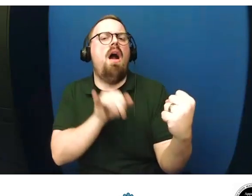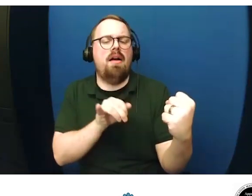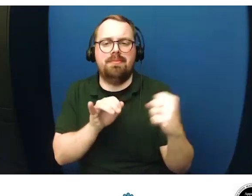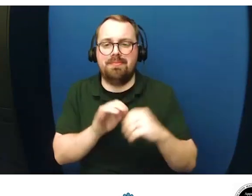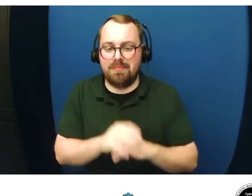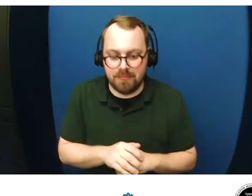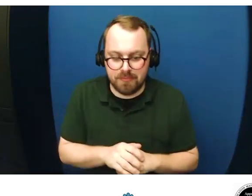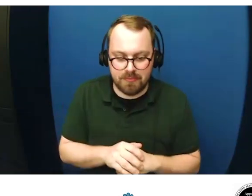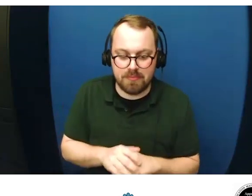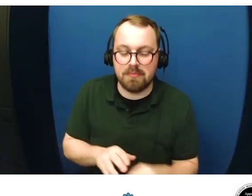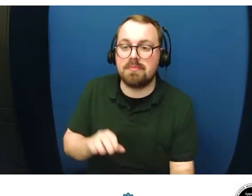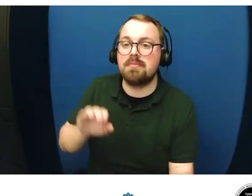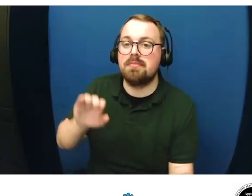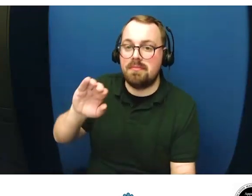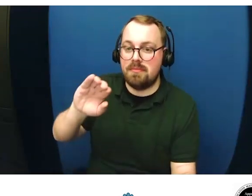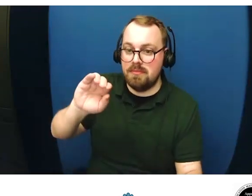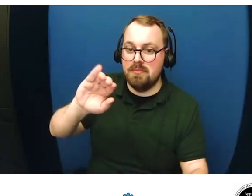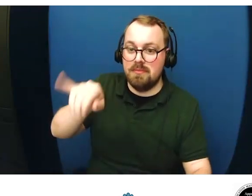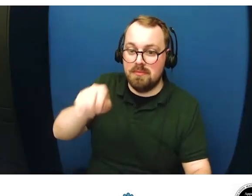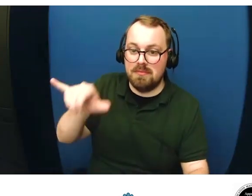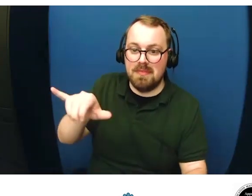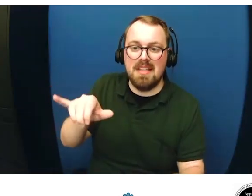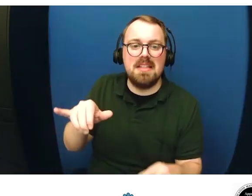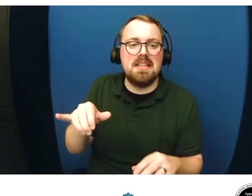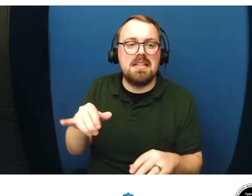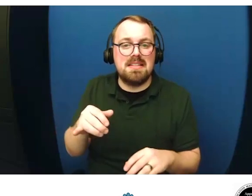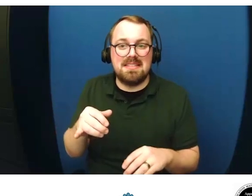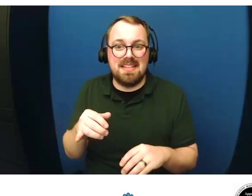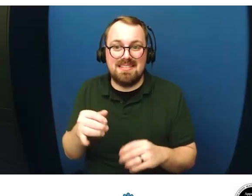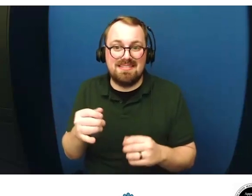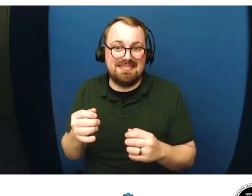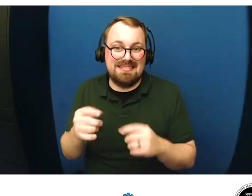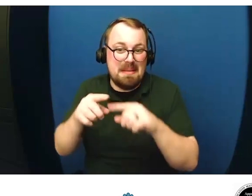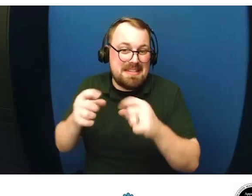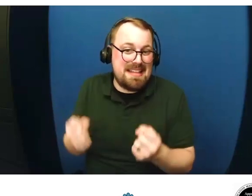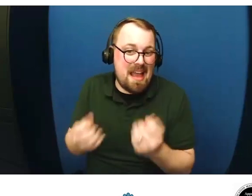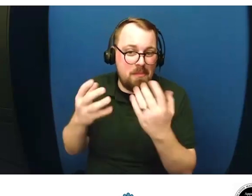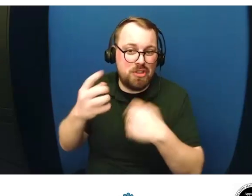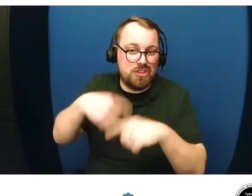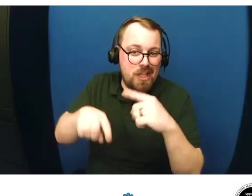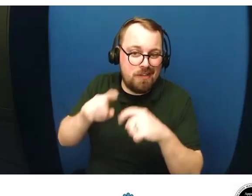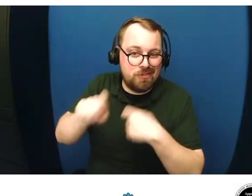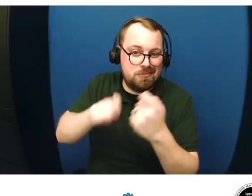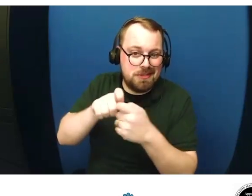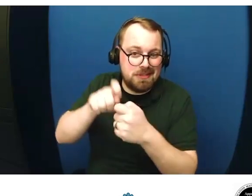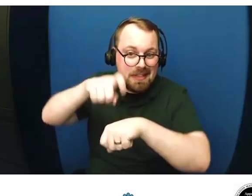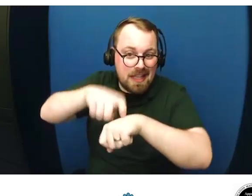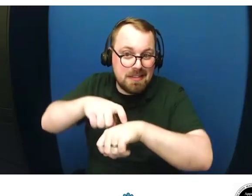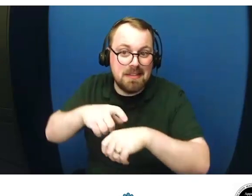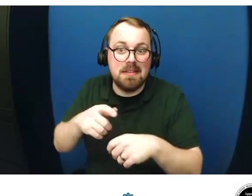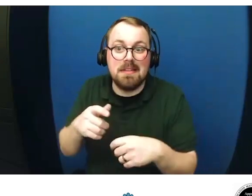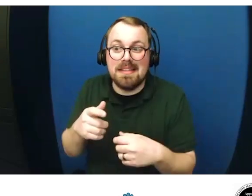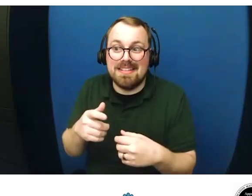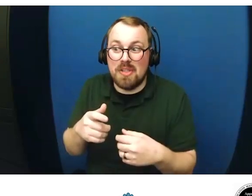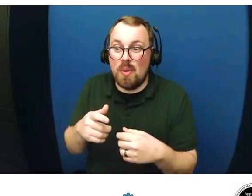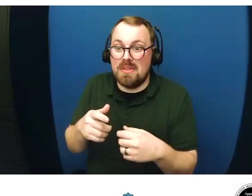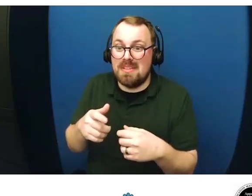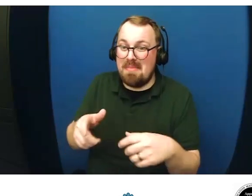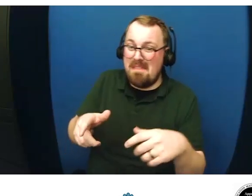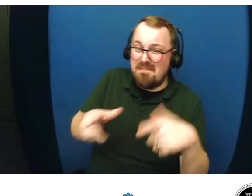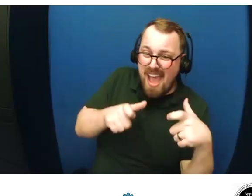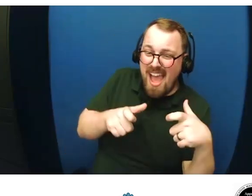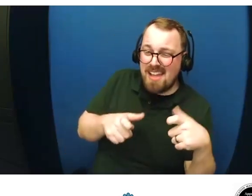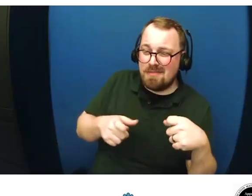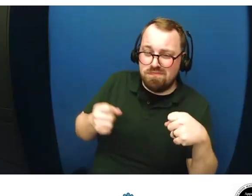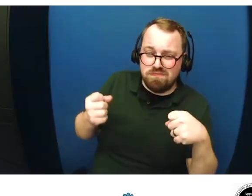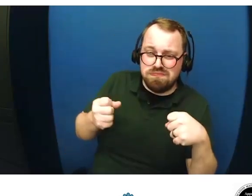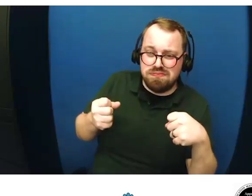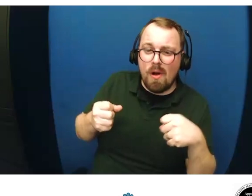Yes, Jay added, how much sign given at any given time. They may need that rate to be much slower.